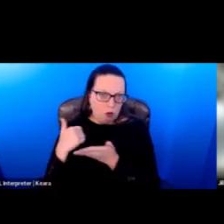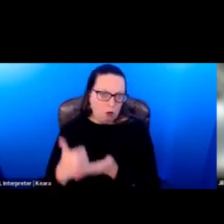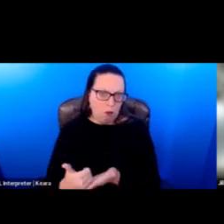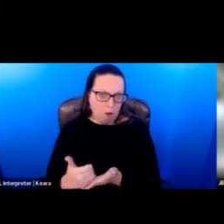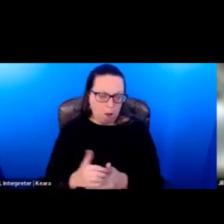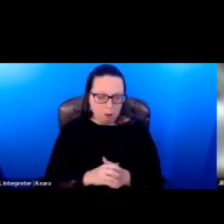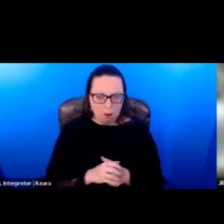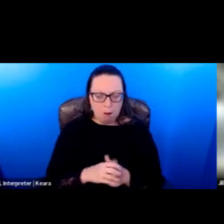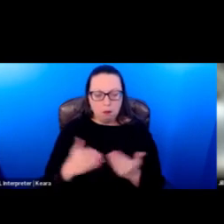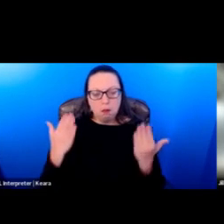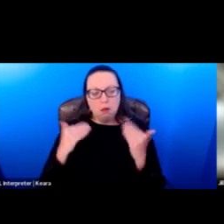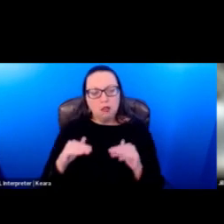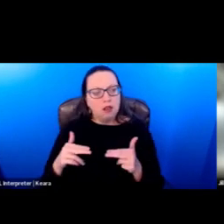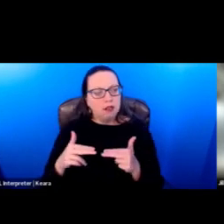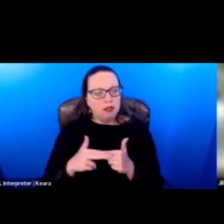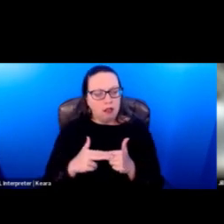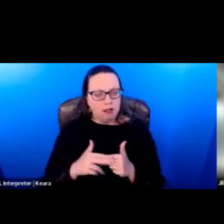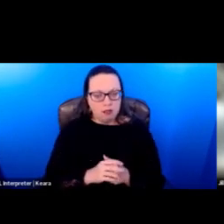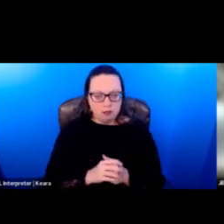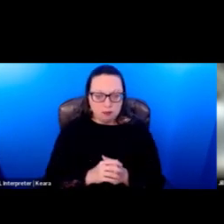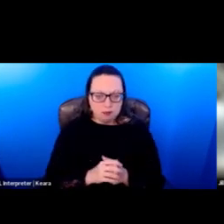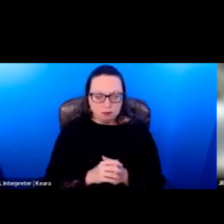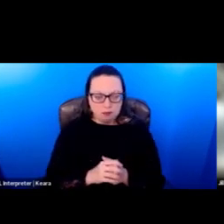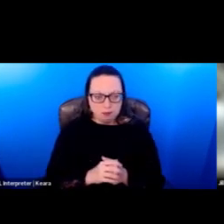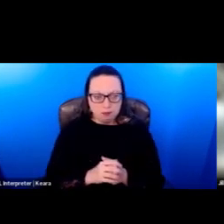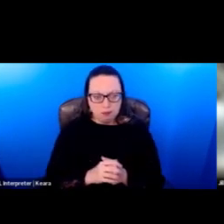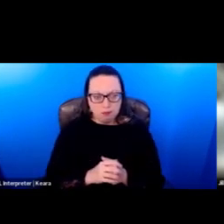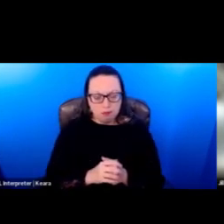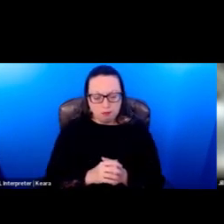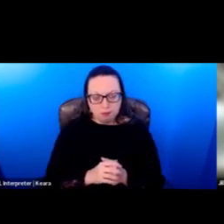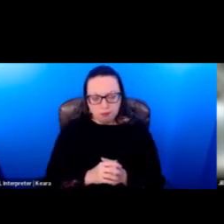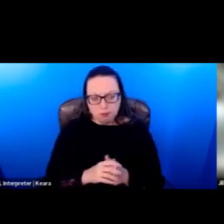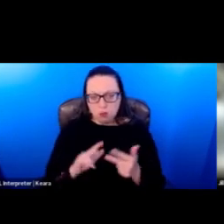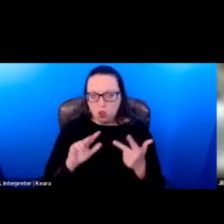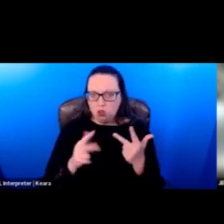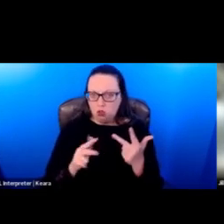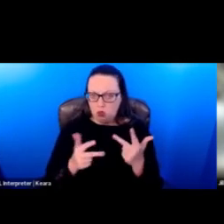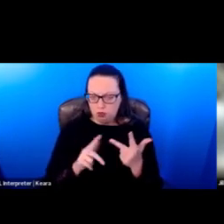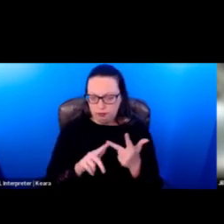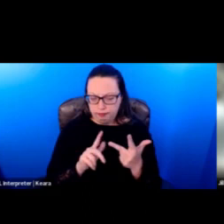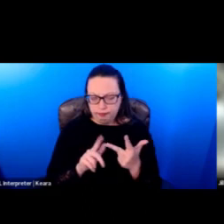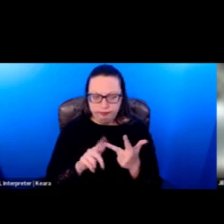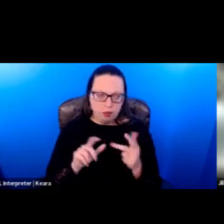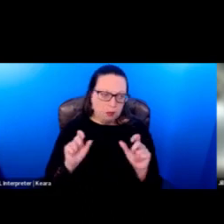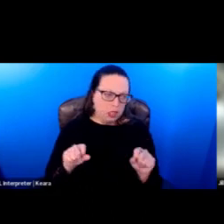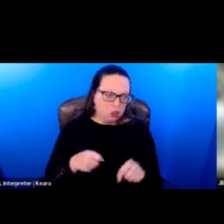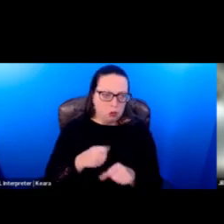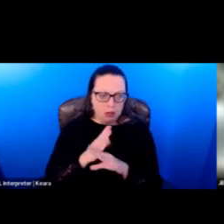On to the next slide, we get to our third set of kind of potential barriers for employment to talk about today.